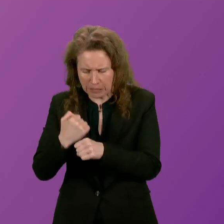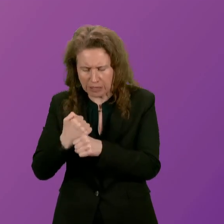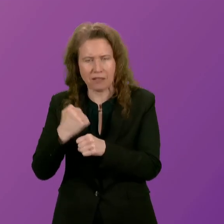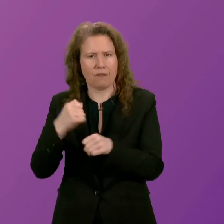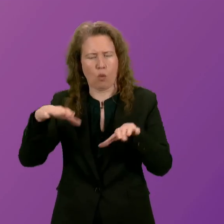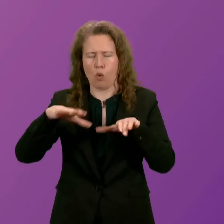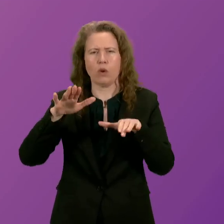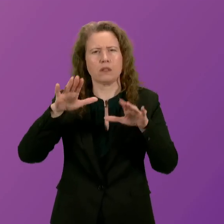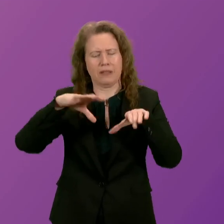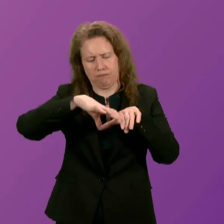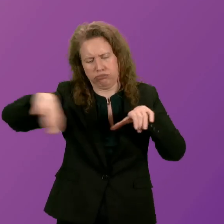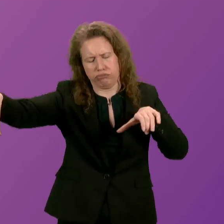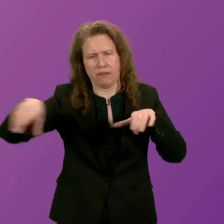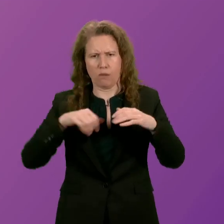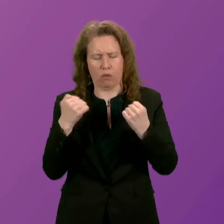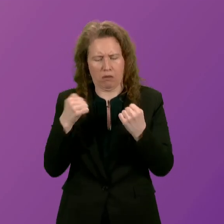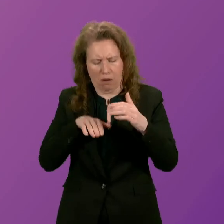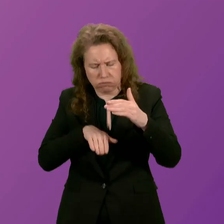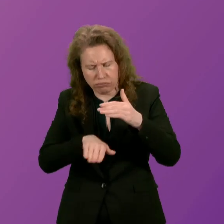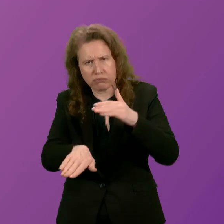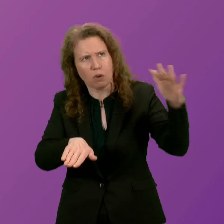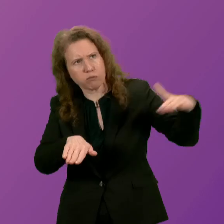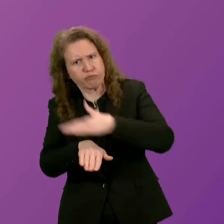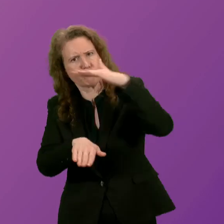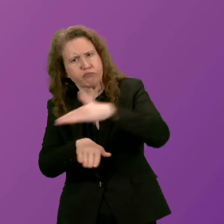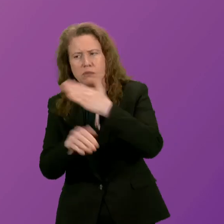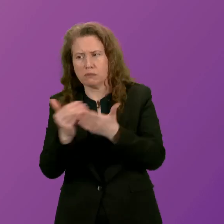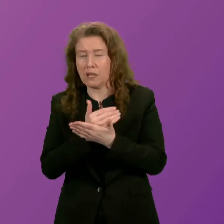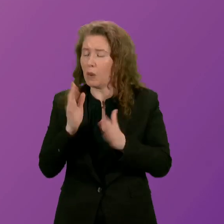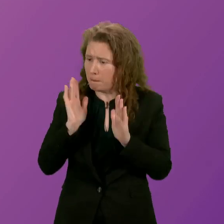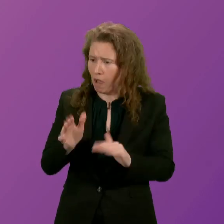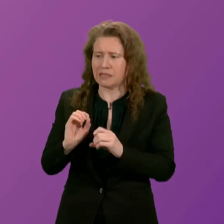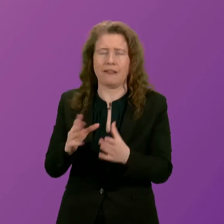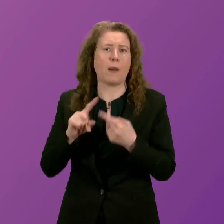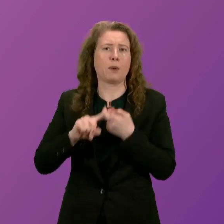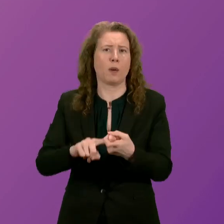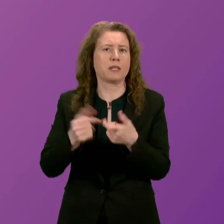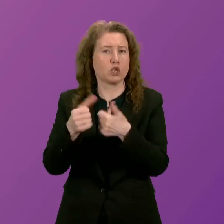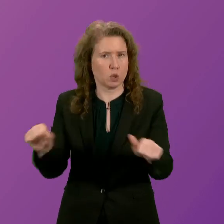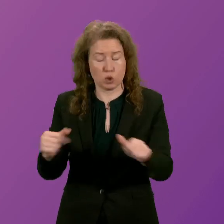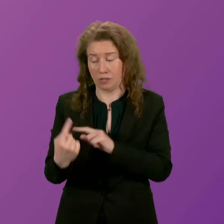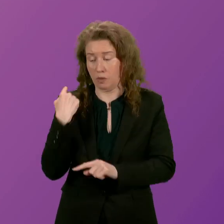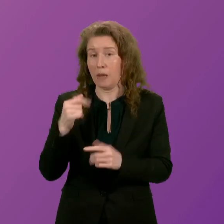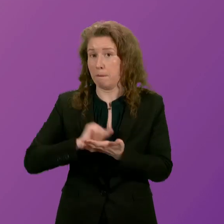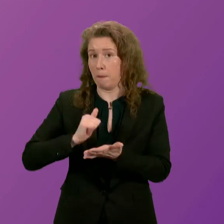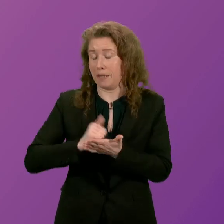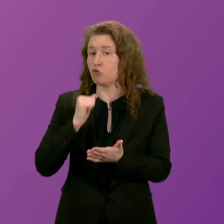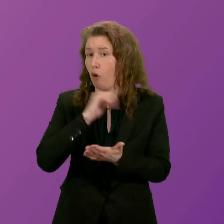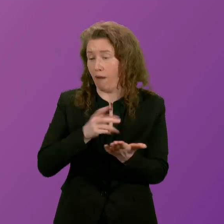as soon as possible. Delivery of a permanent solution is a priority. In December, we published draft orders for both the long-term